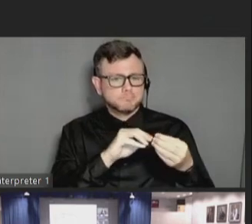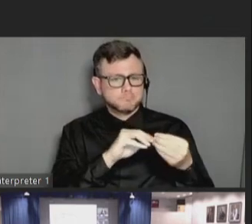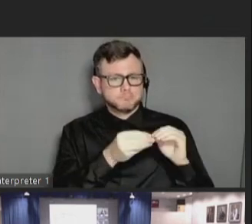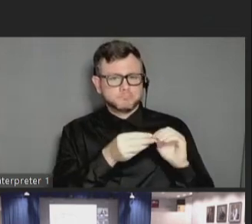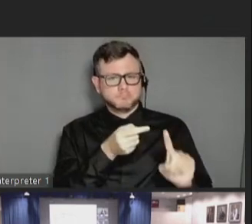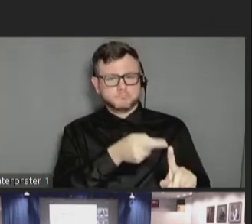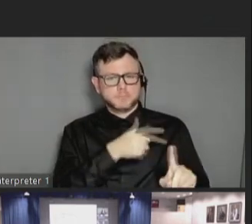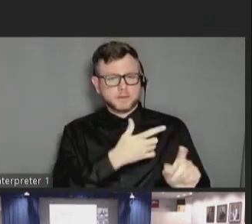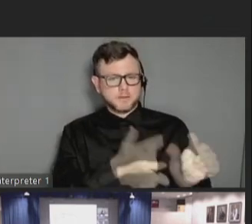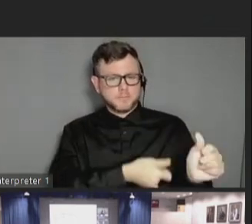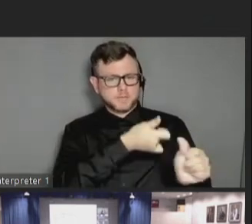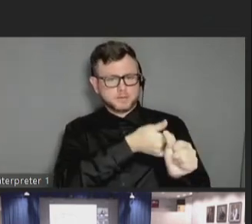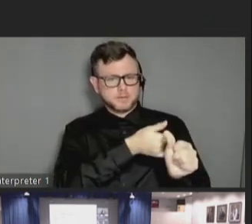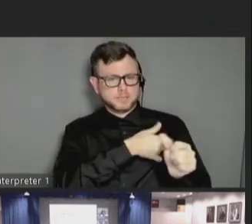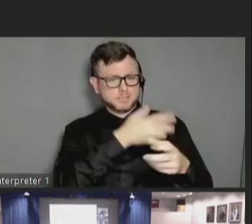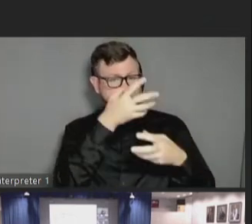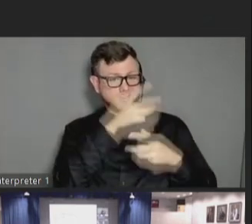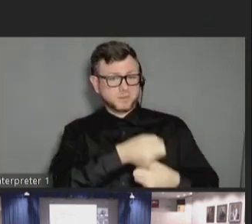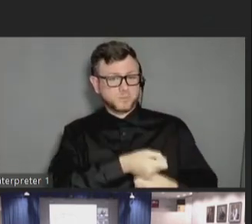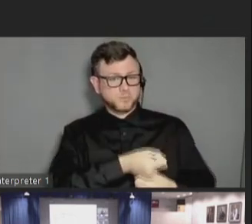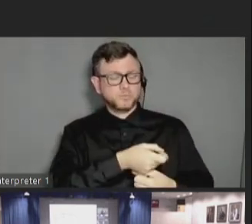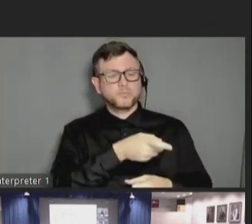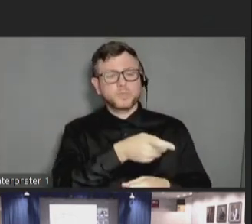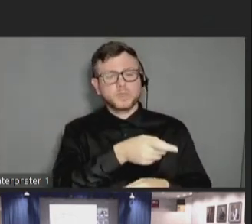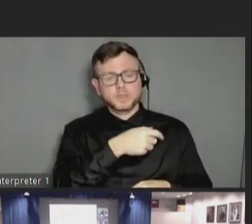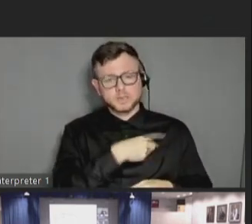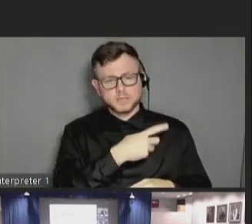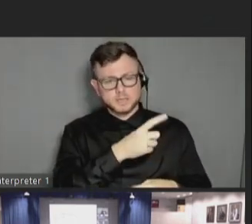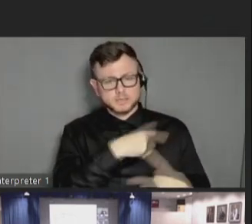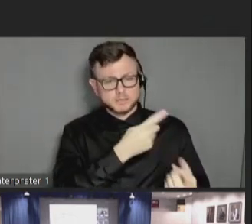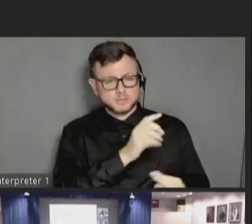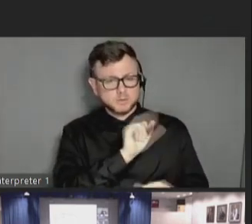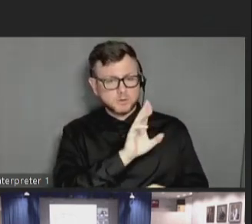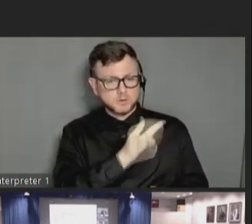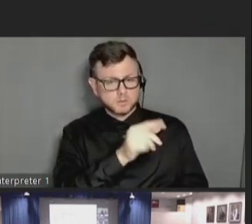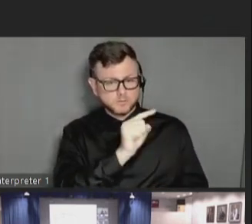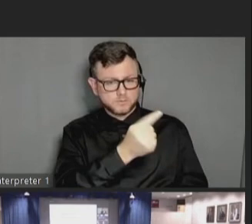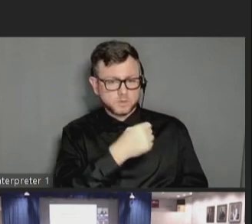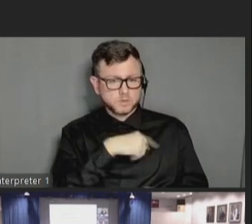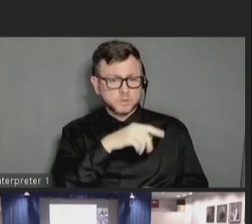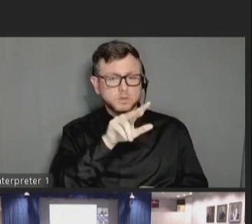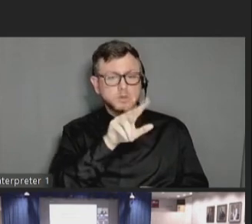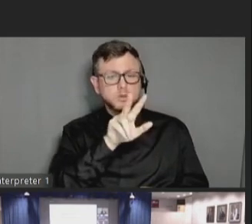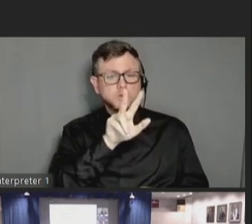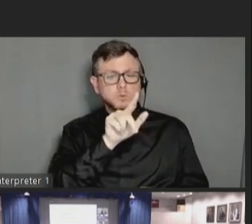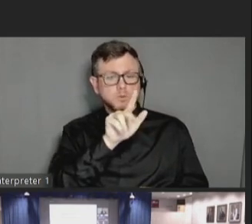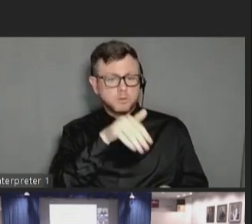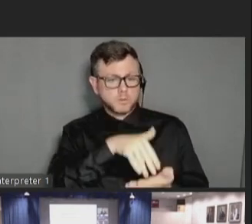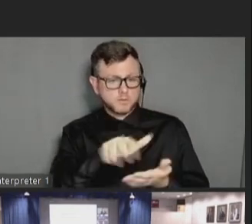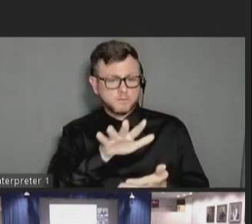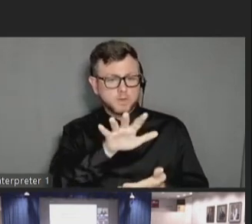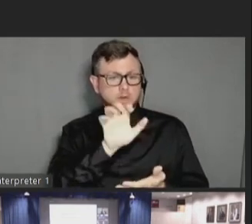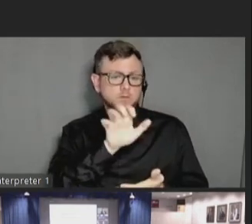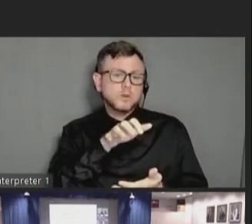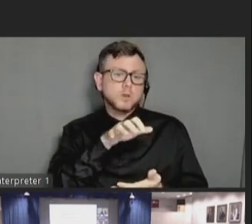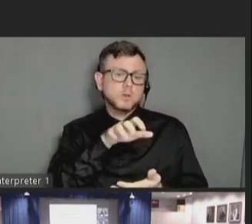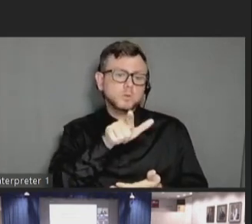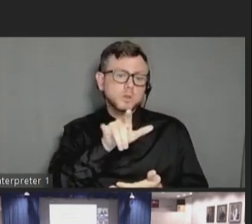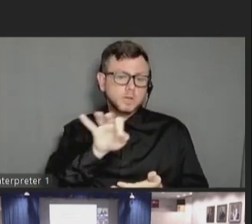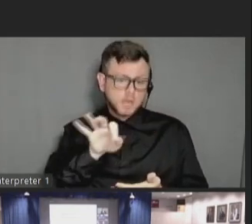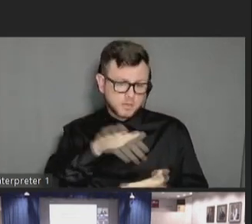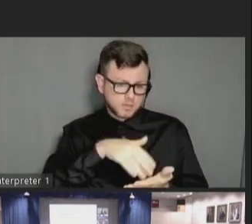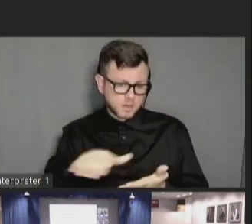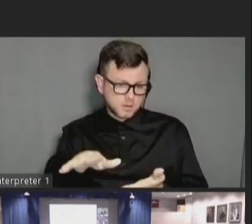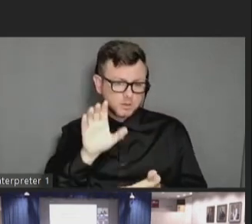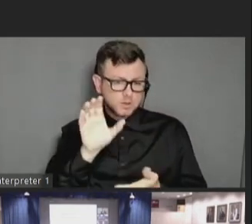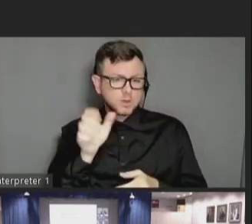updated summary is that there -- as of August 1st, there were -- 23,529,579 COVID-19 vaccine